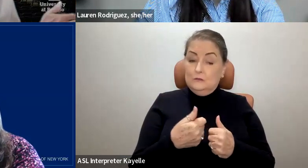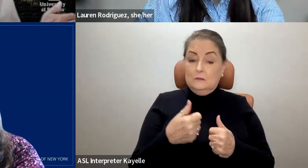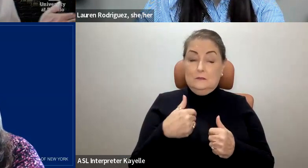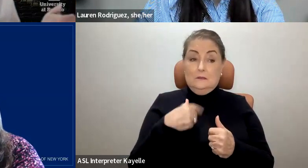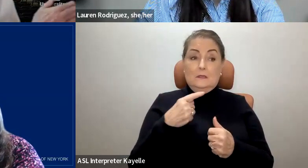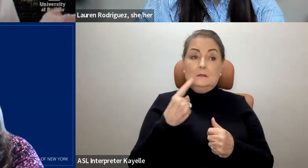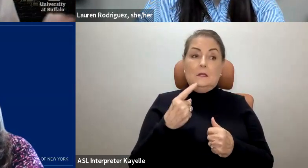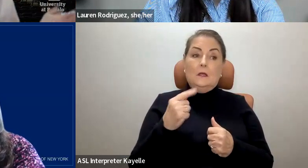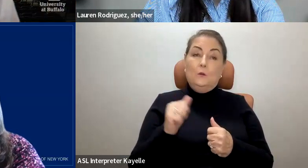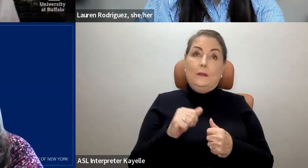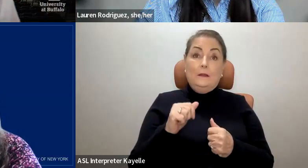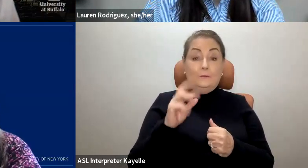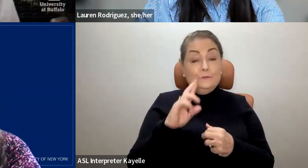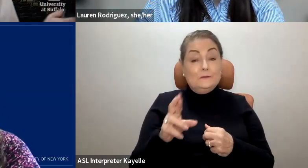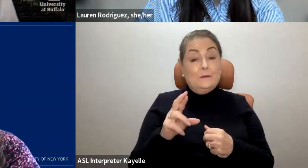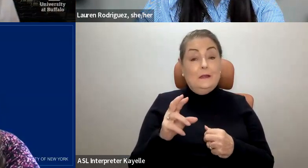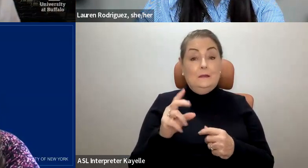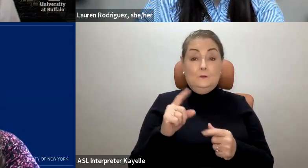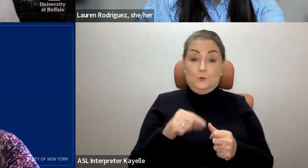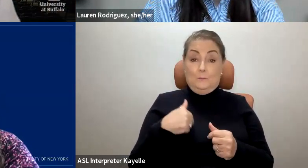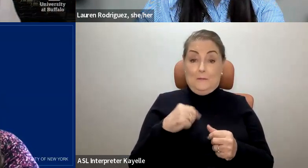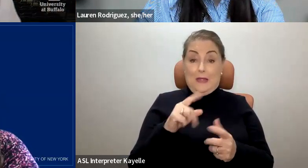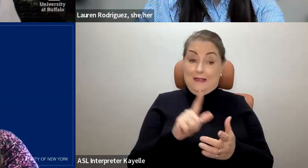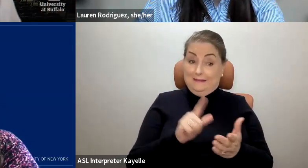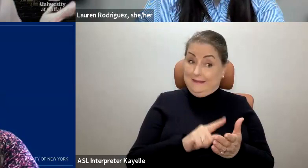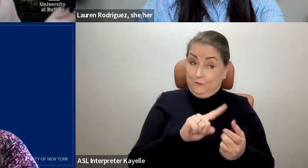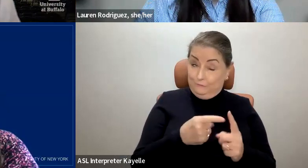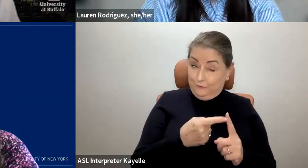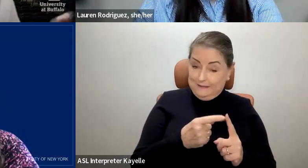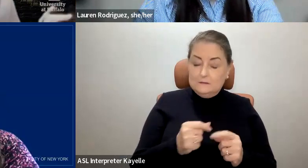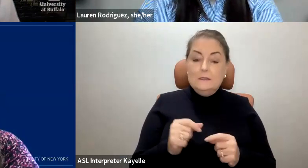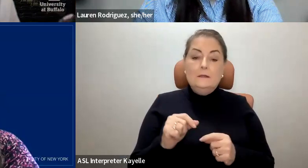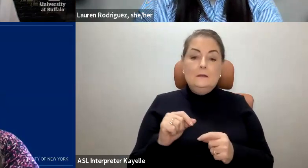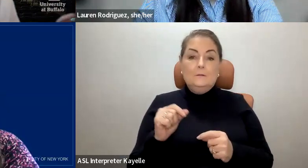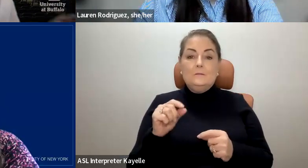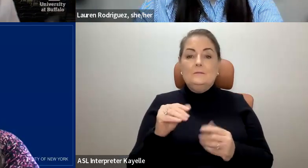this, with all due respect to my legal friends, is that often